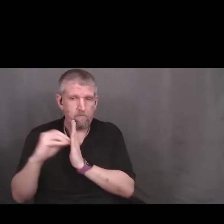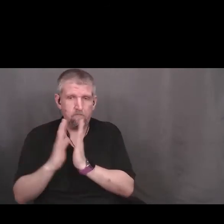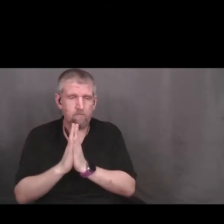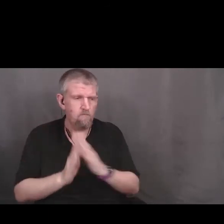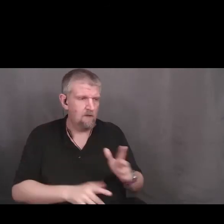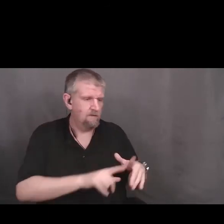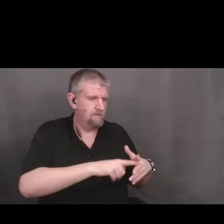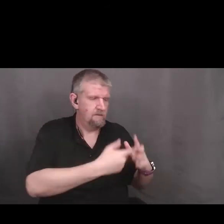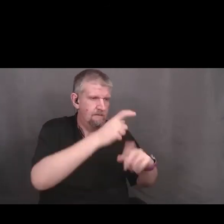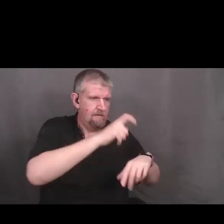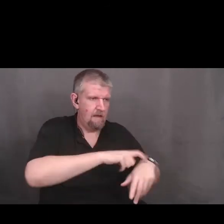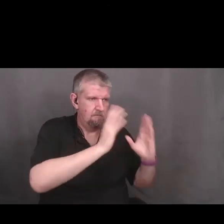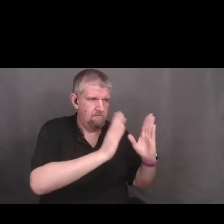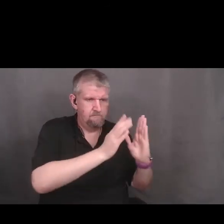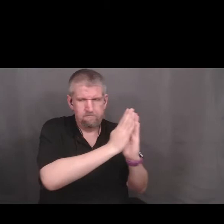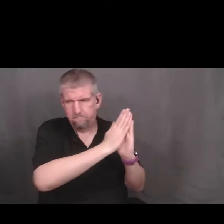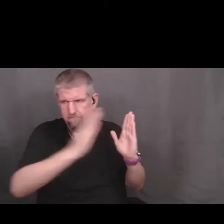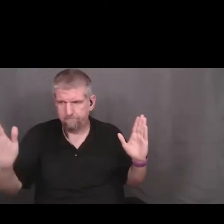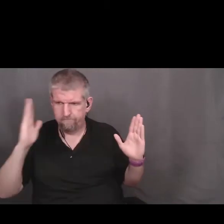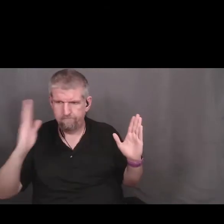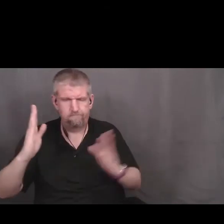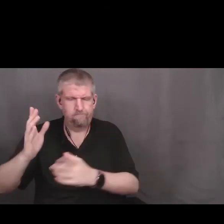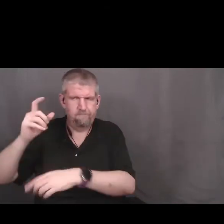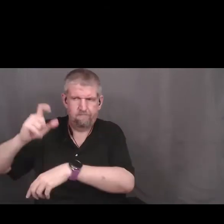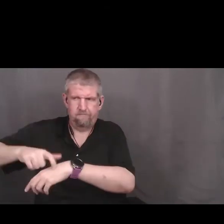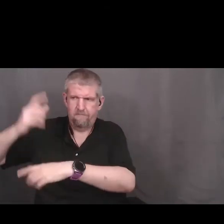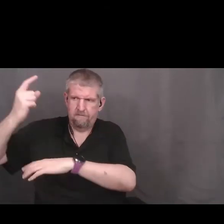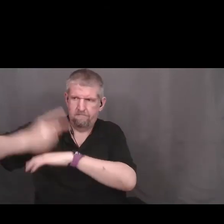in which a service is supposed to begin and when a service is supposed to end,